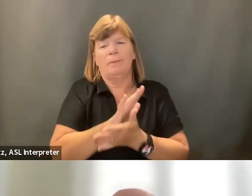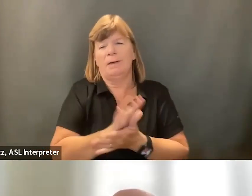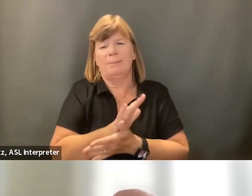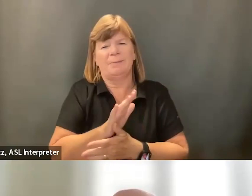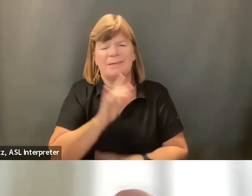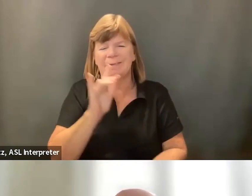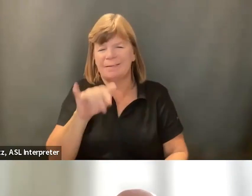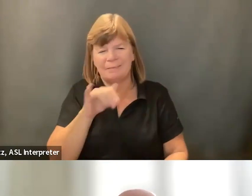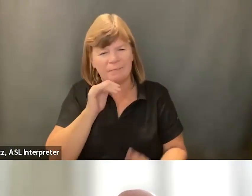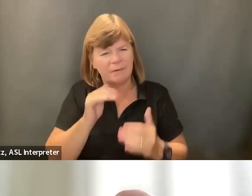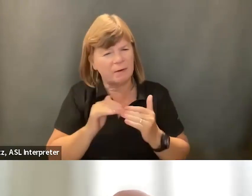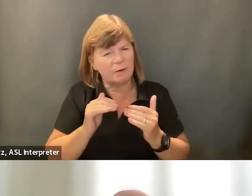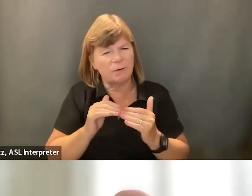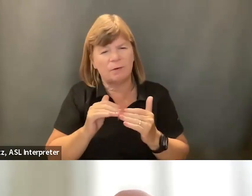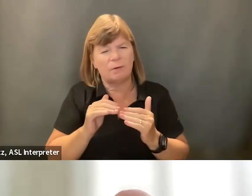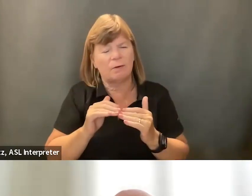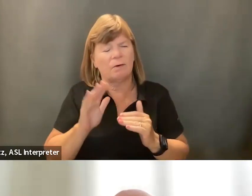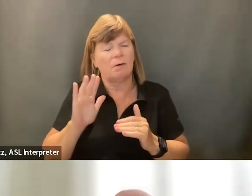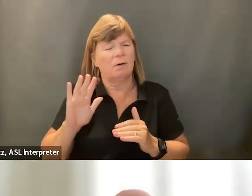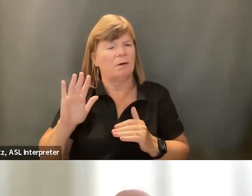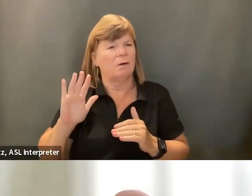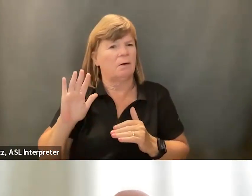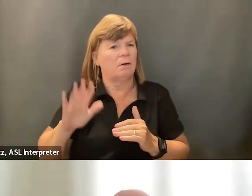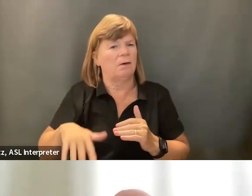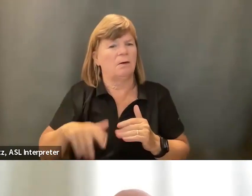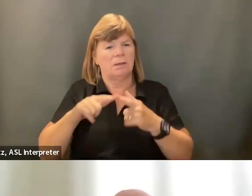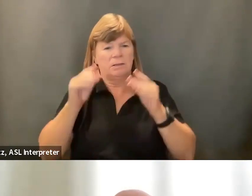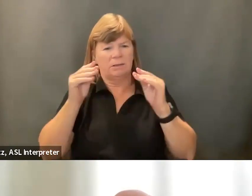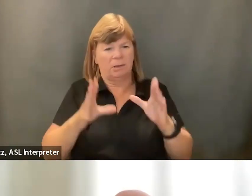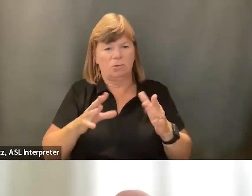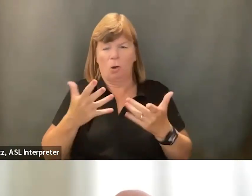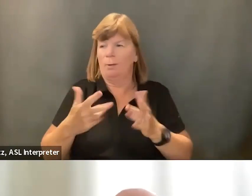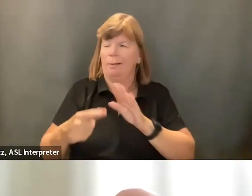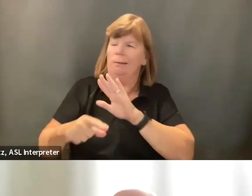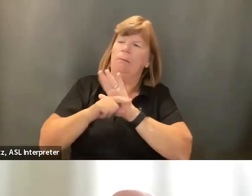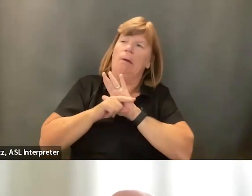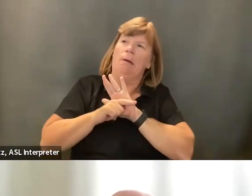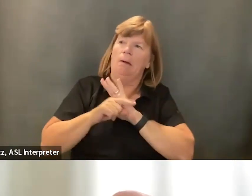fair teachers have are are put at a disadvantage because they don't know what's going to be on